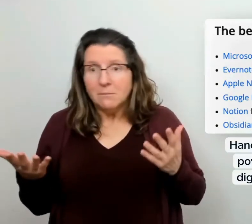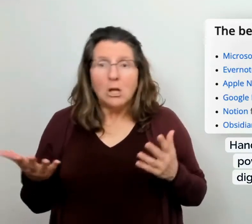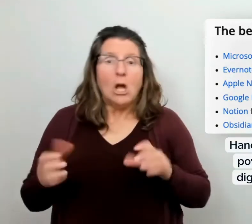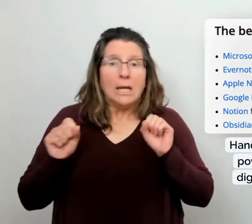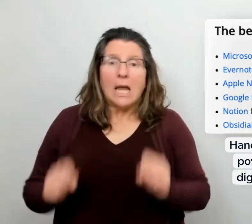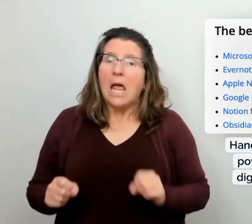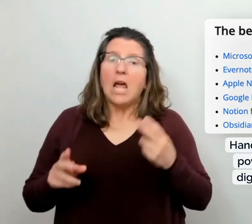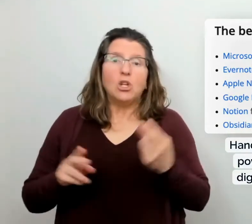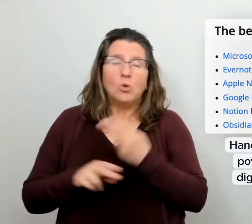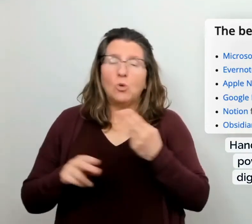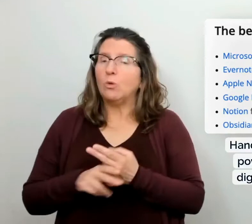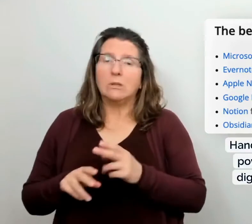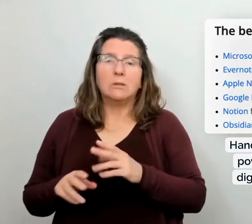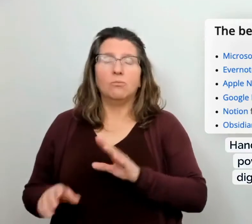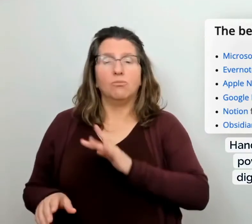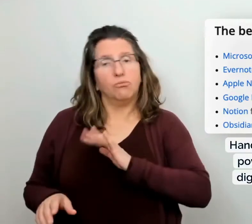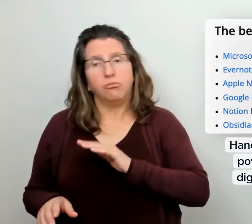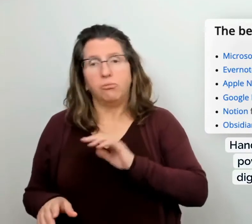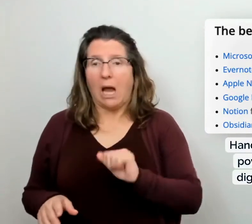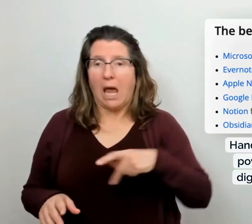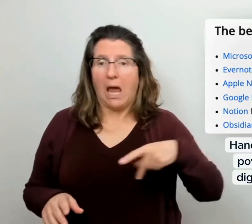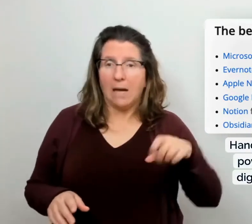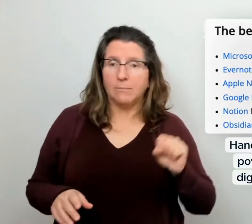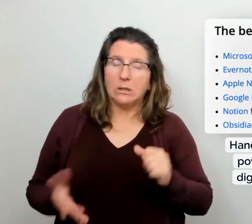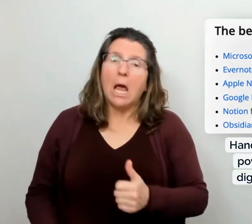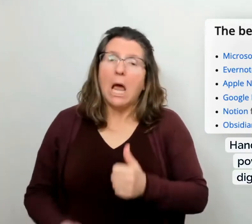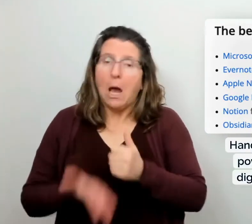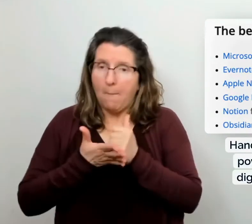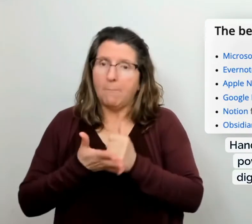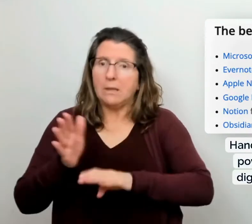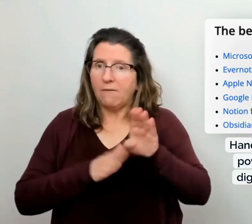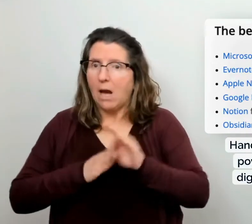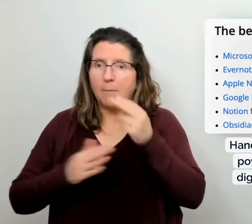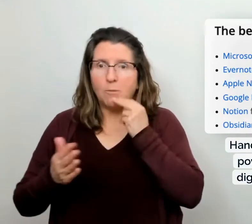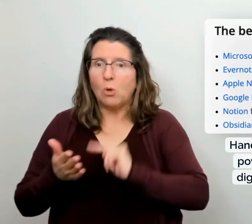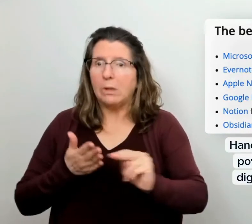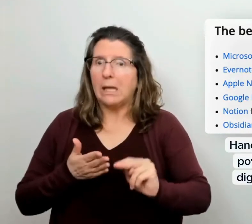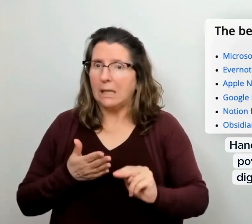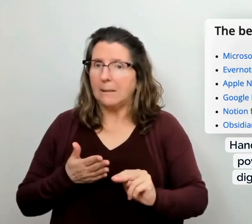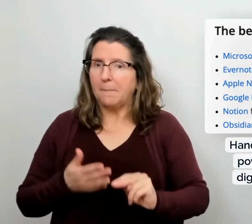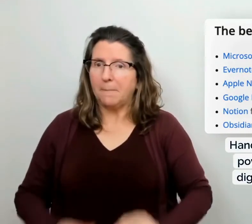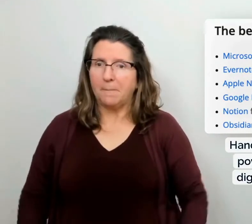Still, there are apps available that can assist with note-taking.